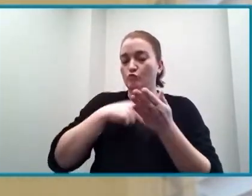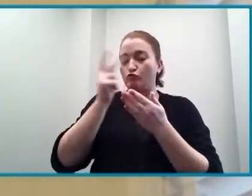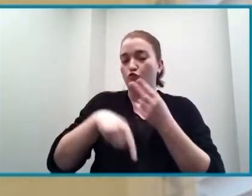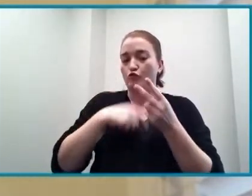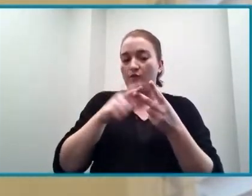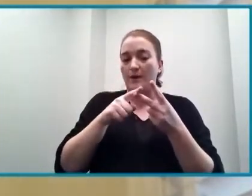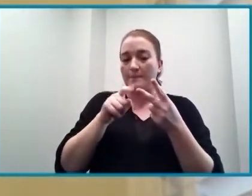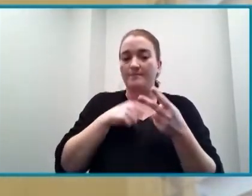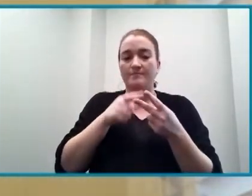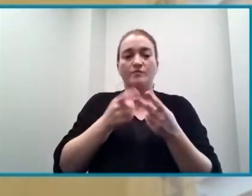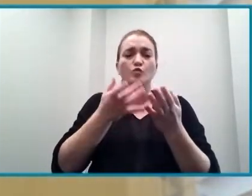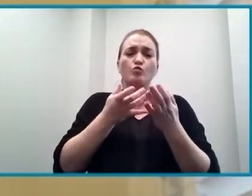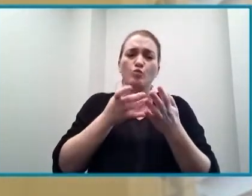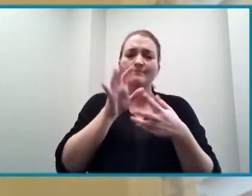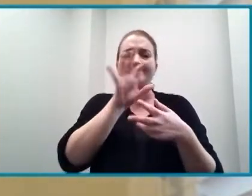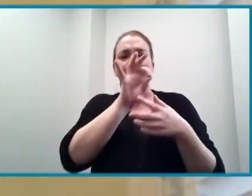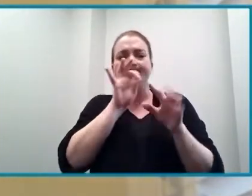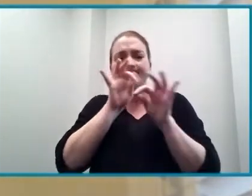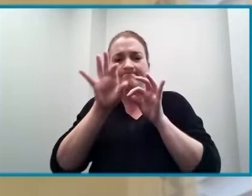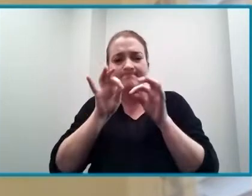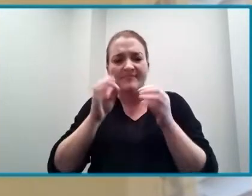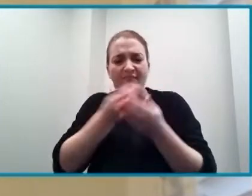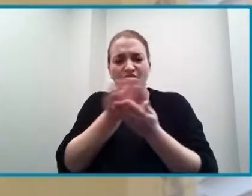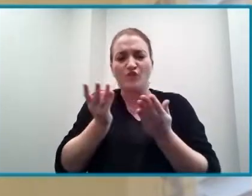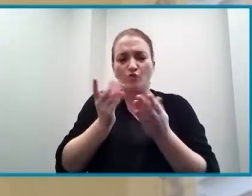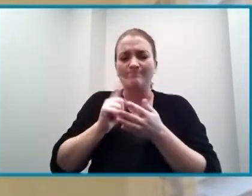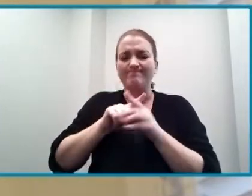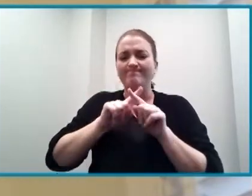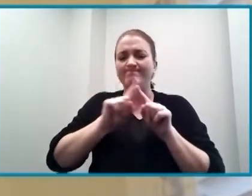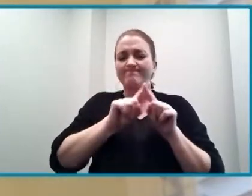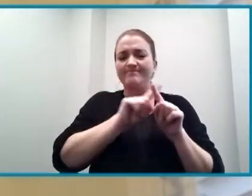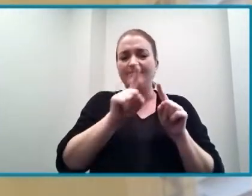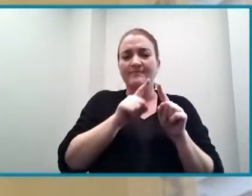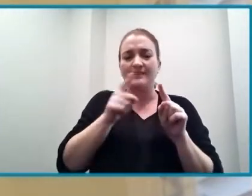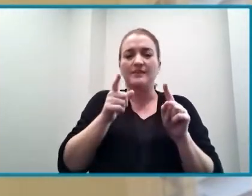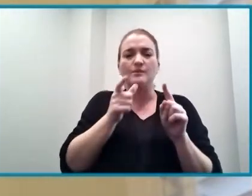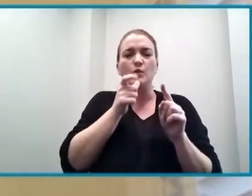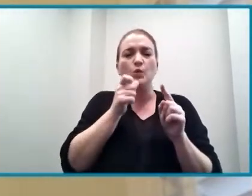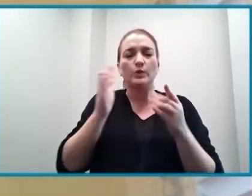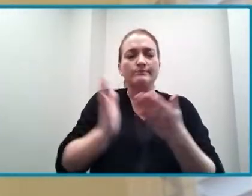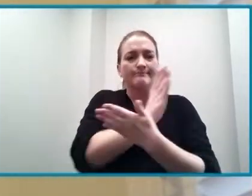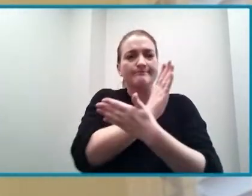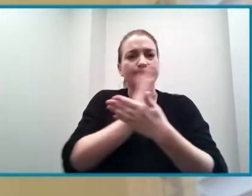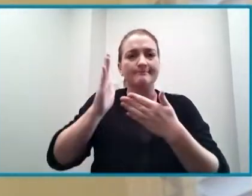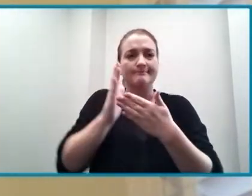outcomes that our panelists who span across CCPs and grantees will be addressing today.